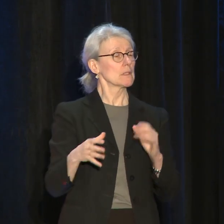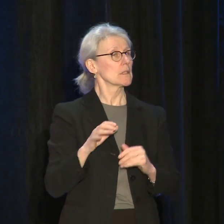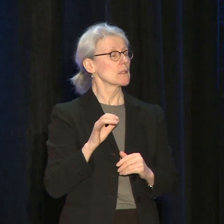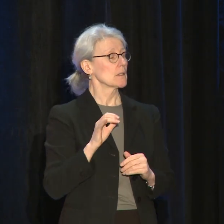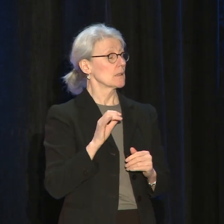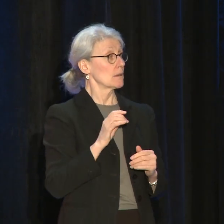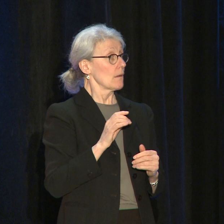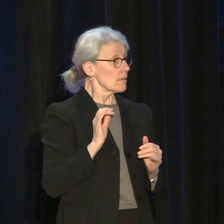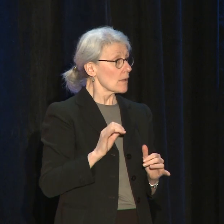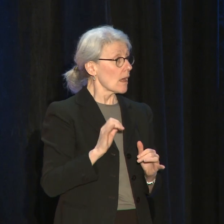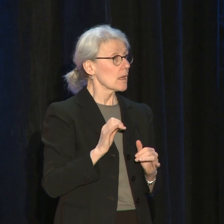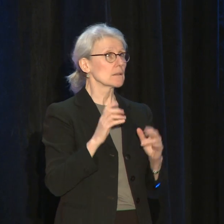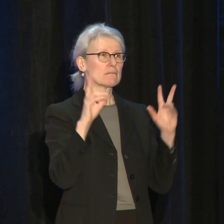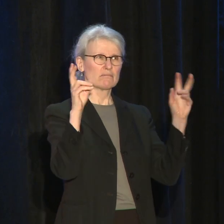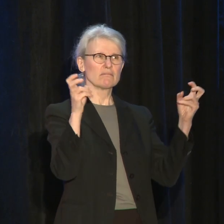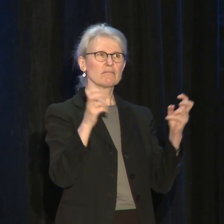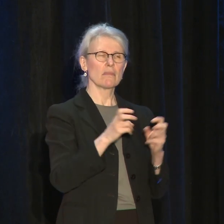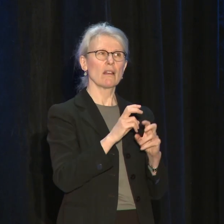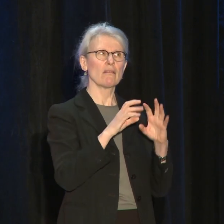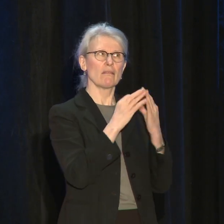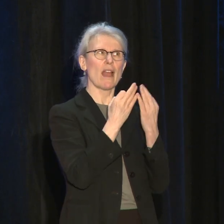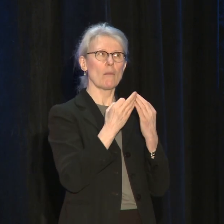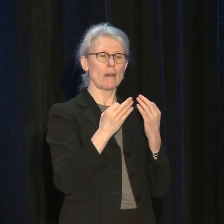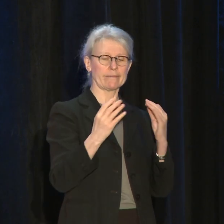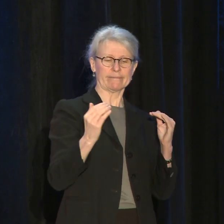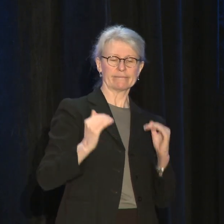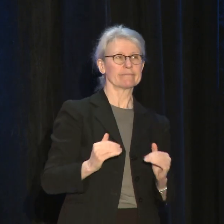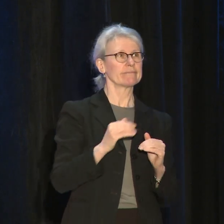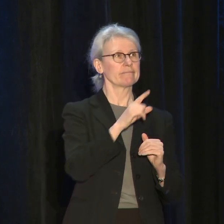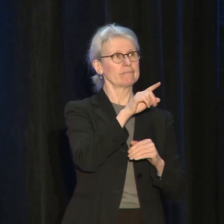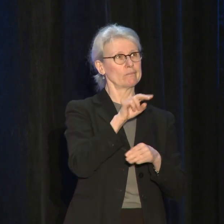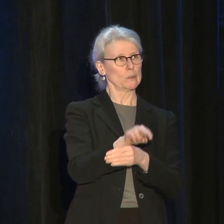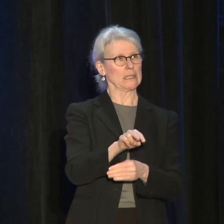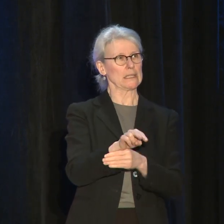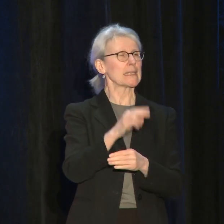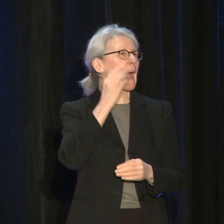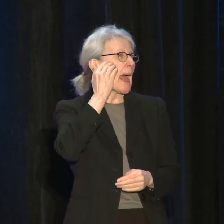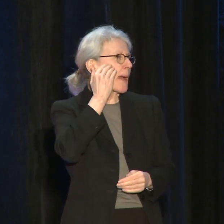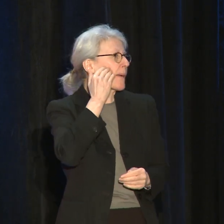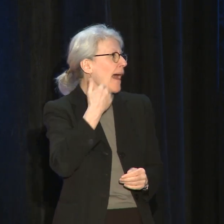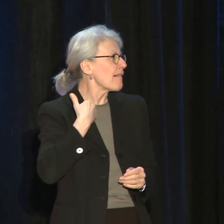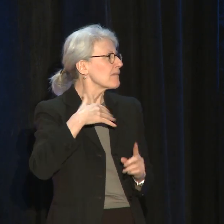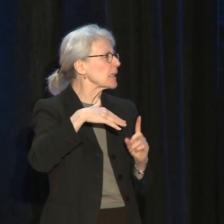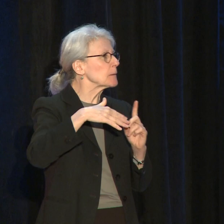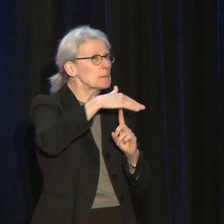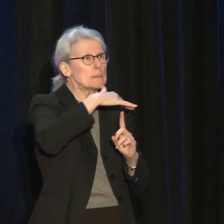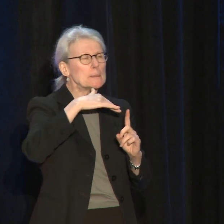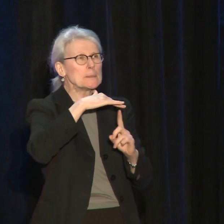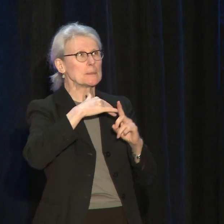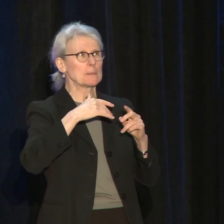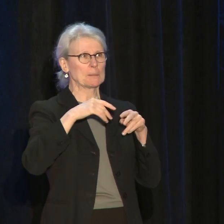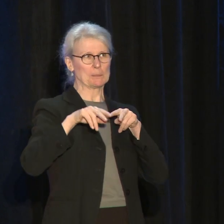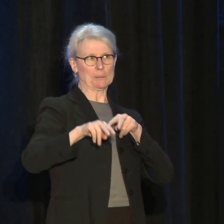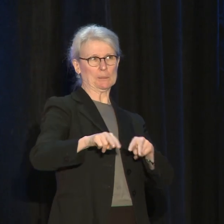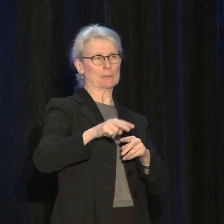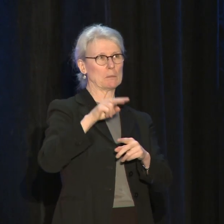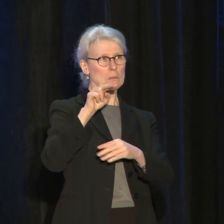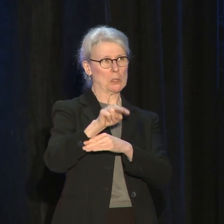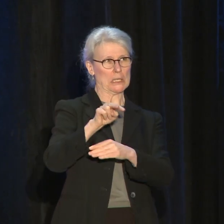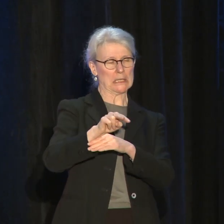family policing system. I knew it existed but I had no idea that at the time Black children were